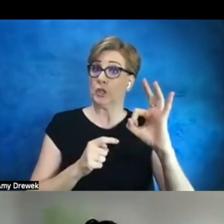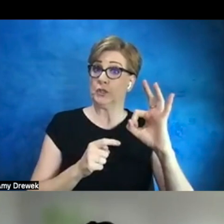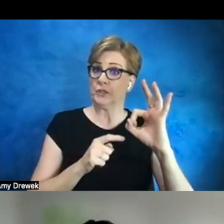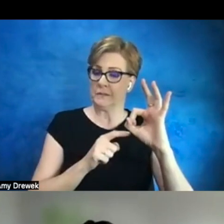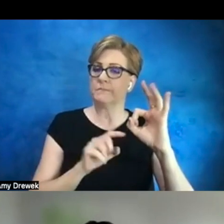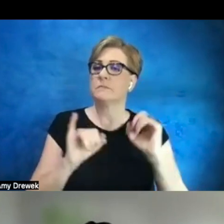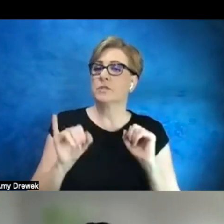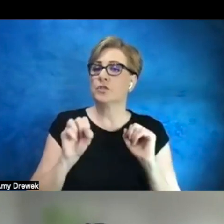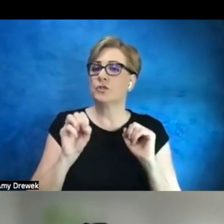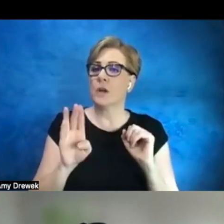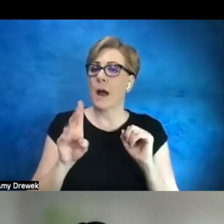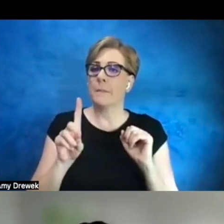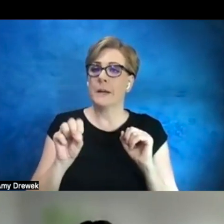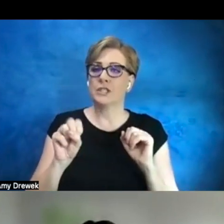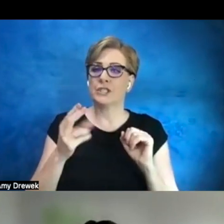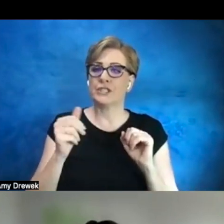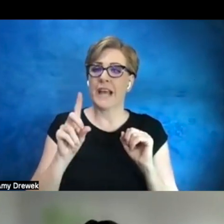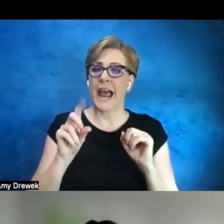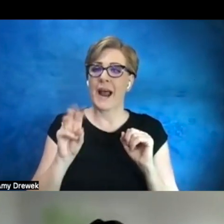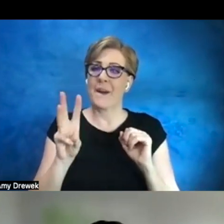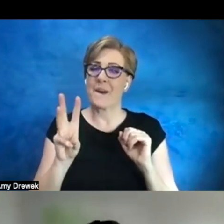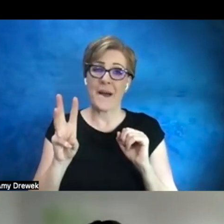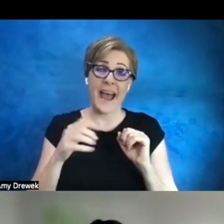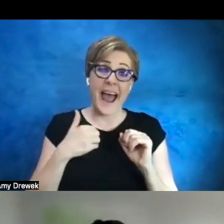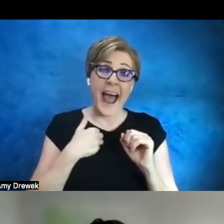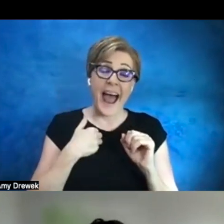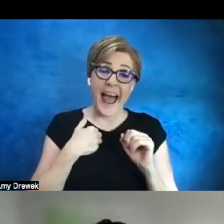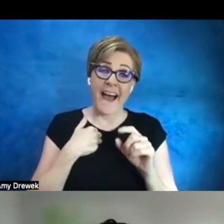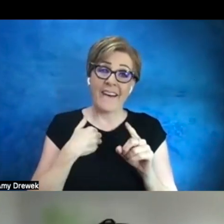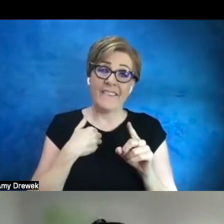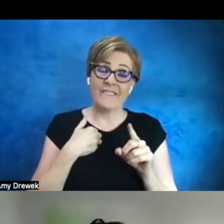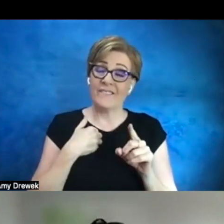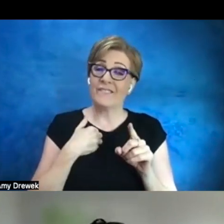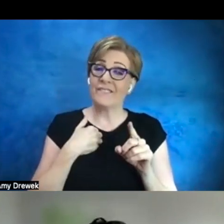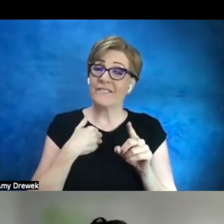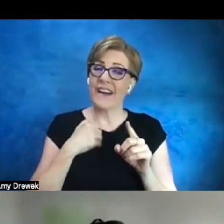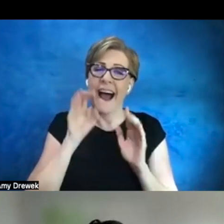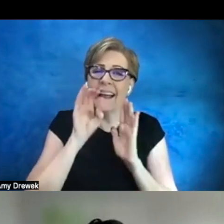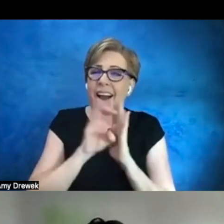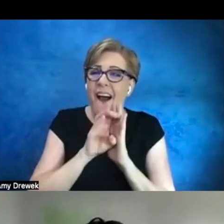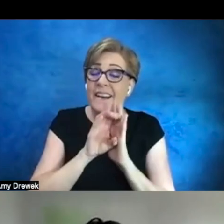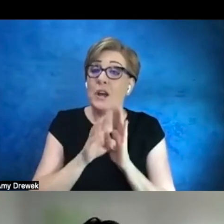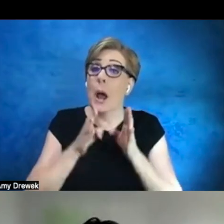And there is a small icon of a person with -- planting a flag at the top of a